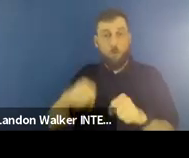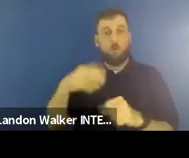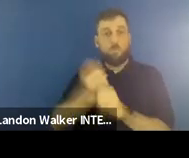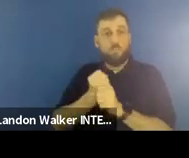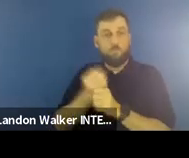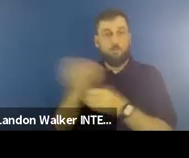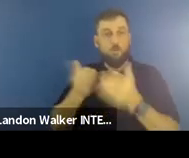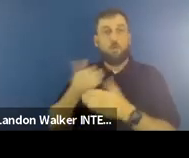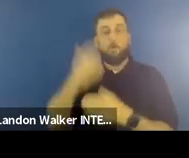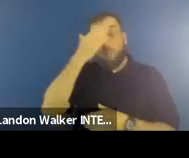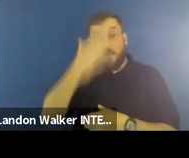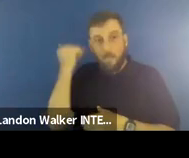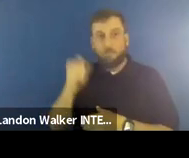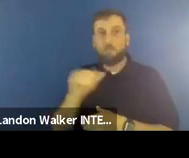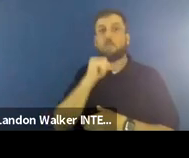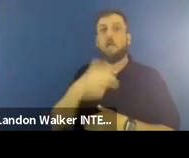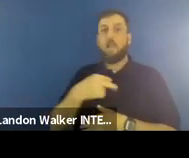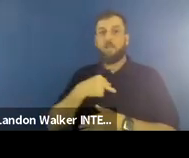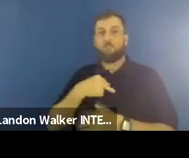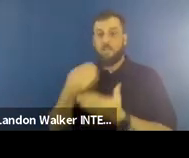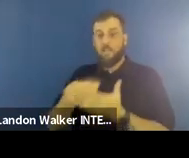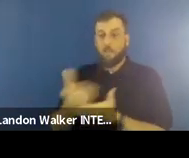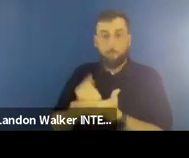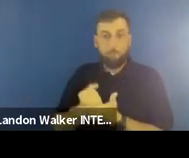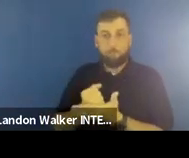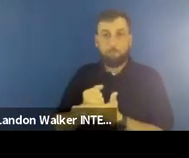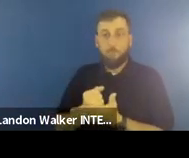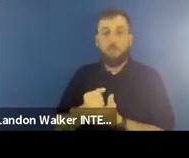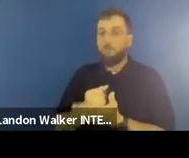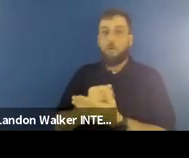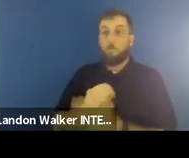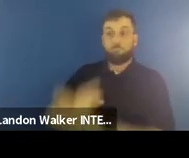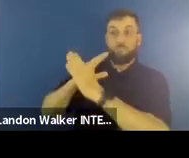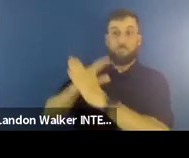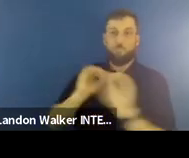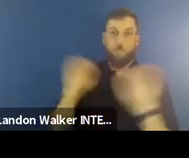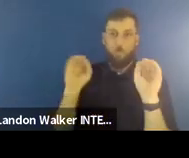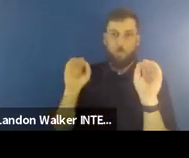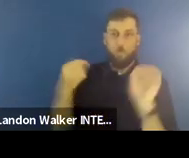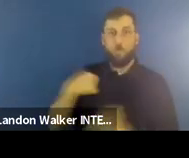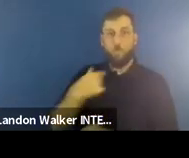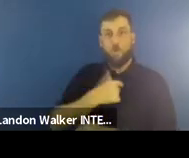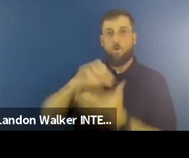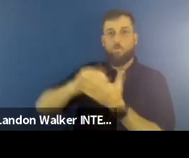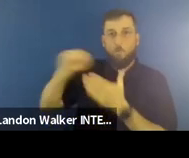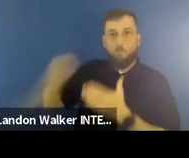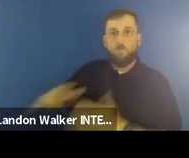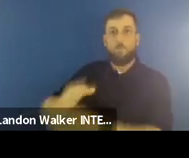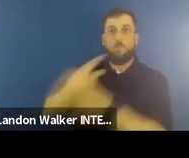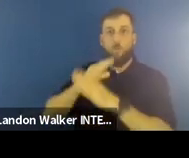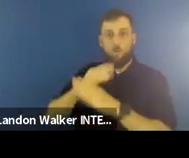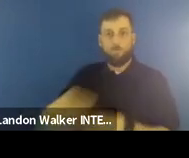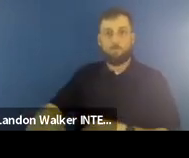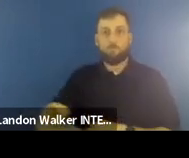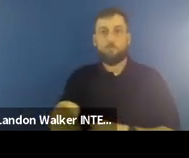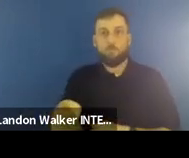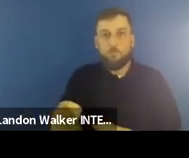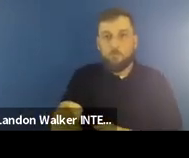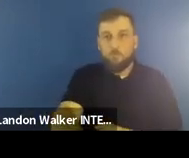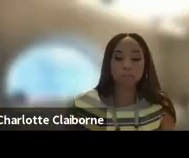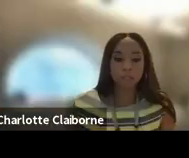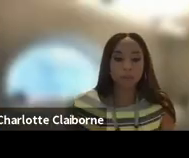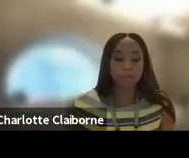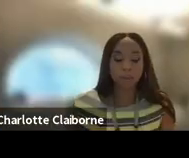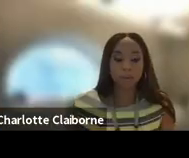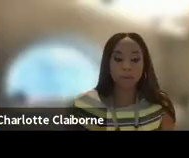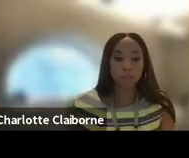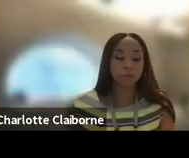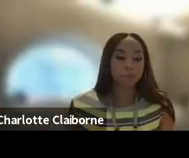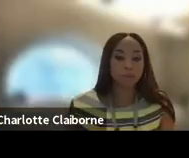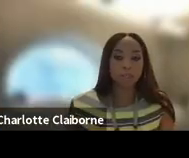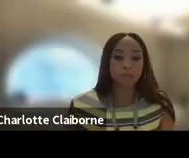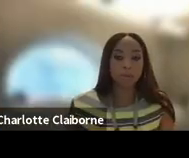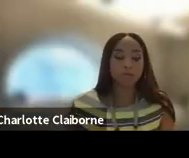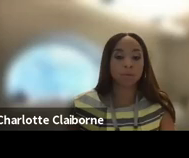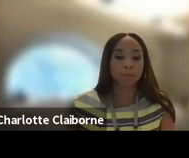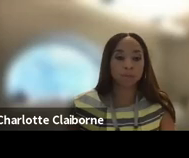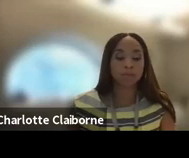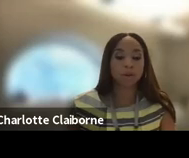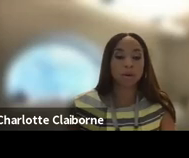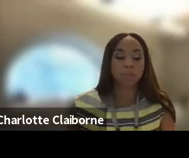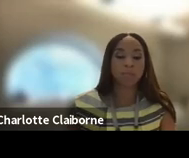didn't have income or insurance that's that's not a barrier for us here at the facility that we take those barriers away so that you can get the proper care so you're not worrying about trying to receive a bill because you will never receive a bill from